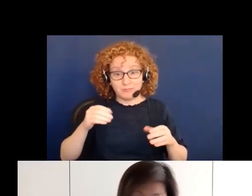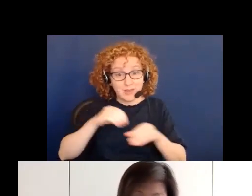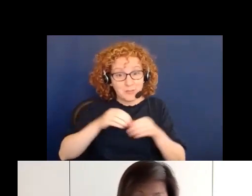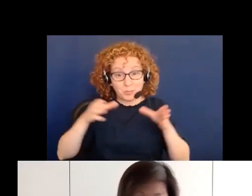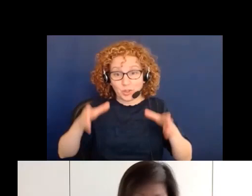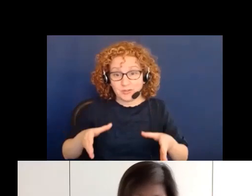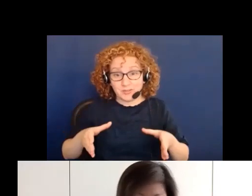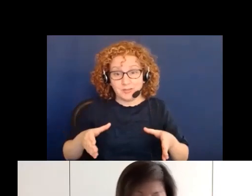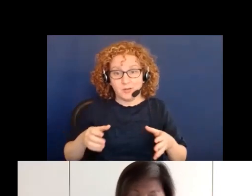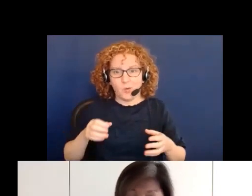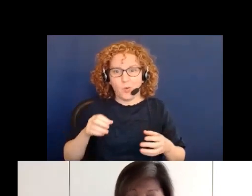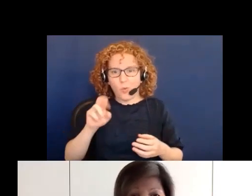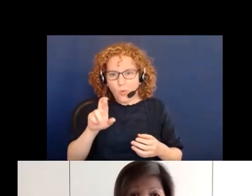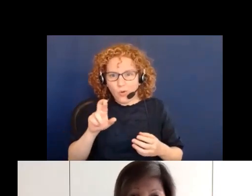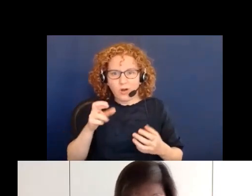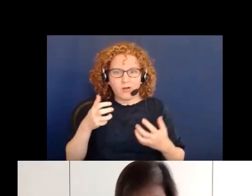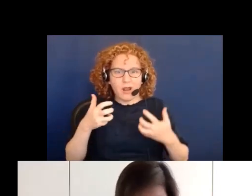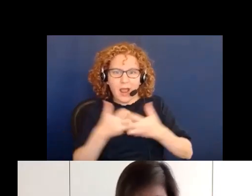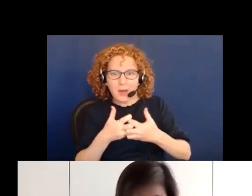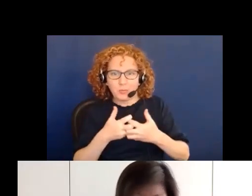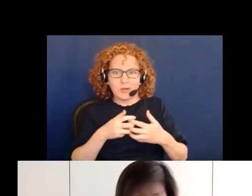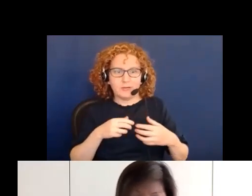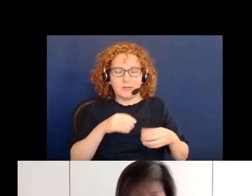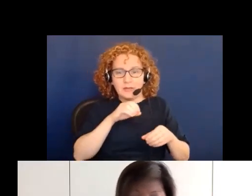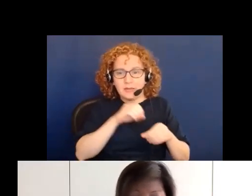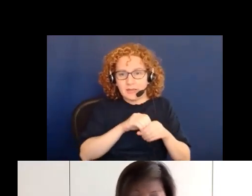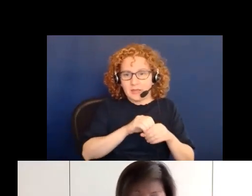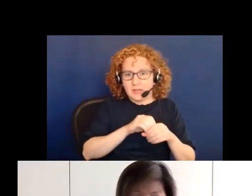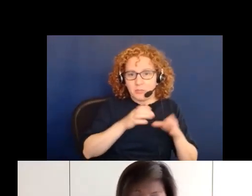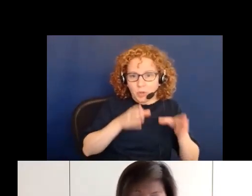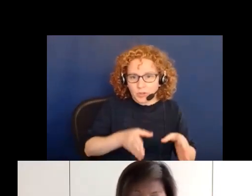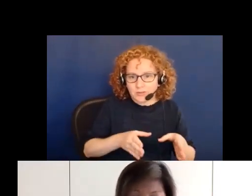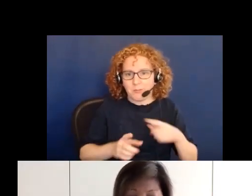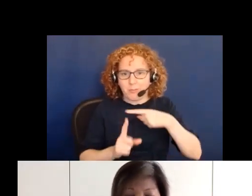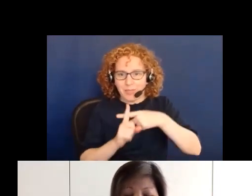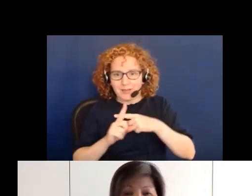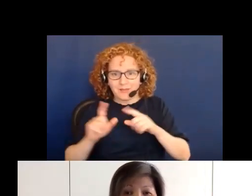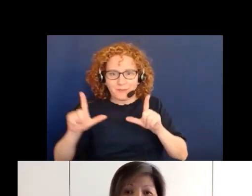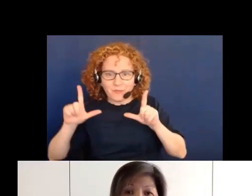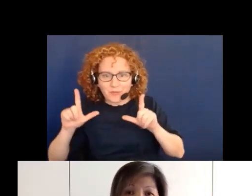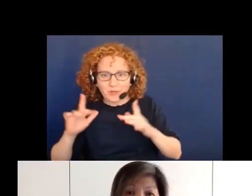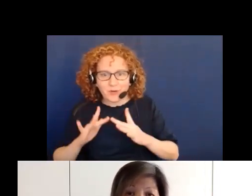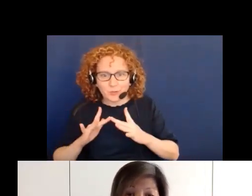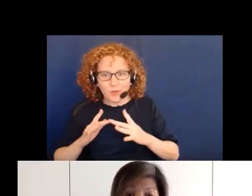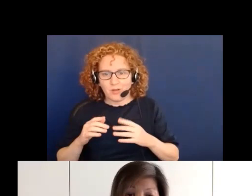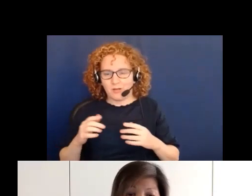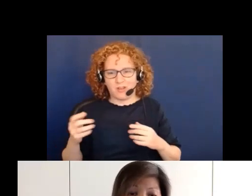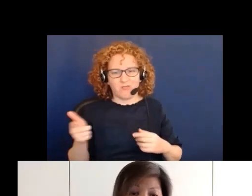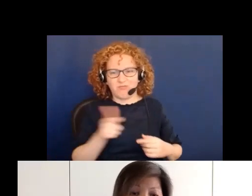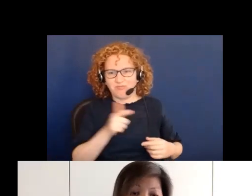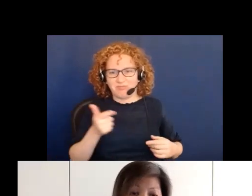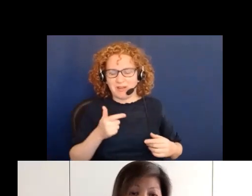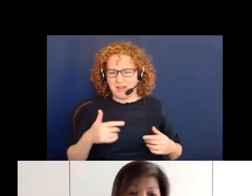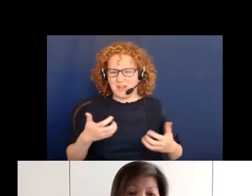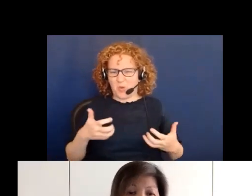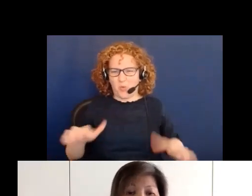high flex, and everything in between. SIOs and upper administration meanwhile are also focused